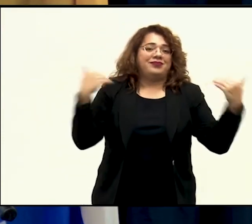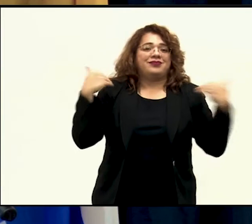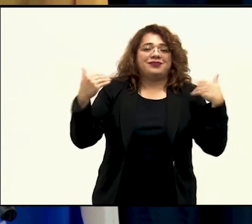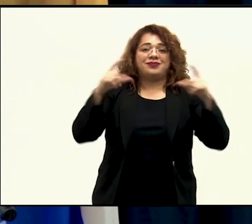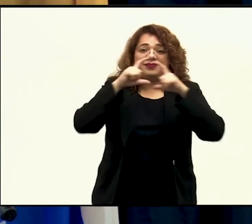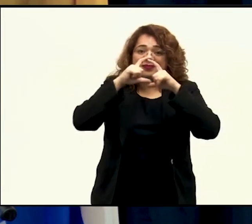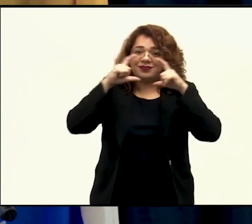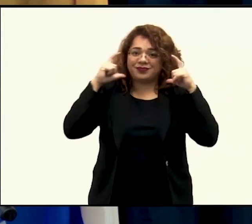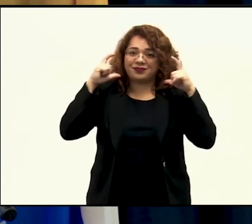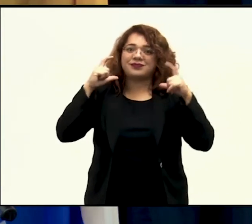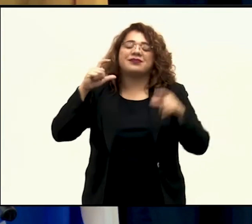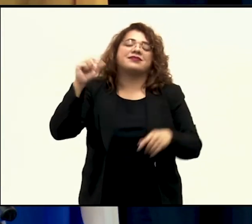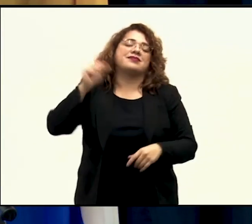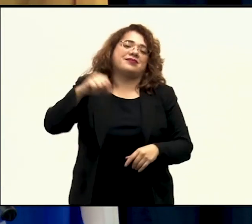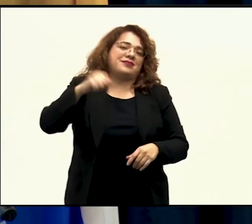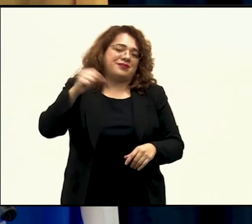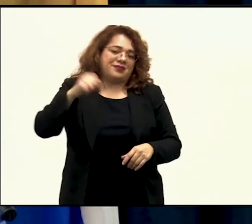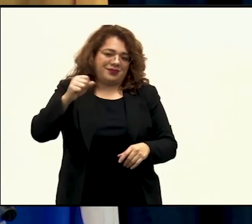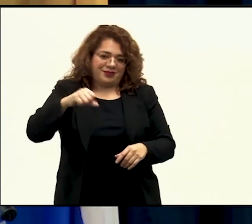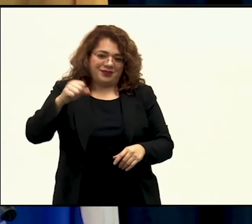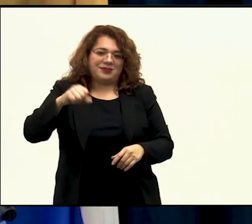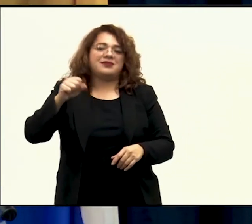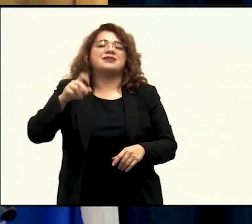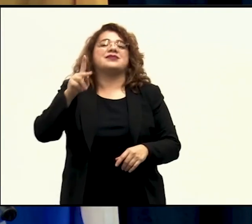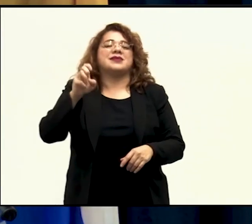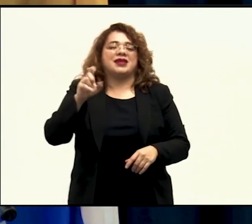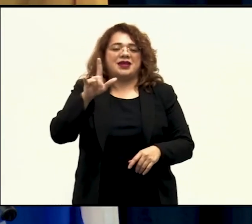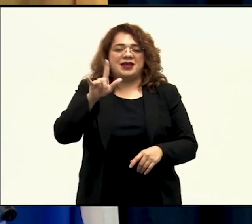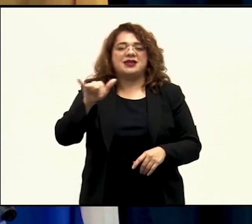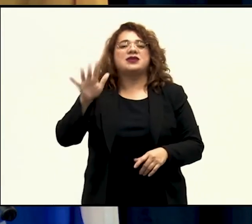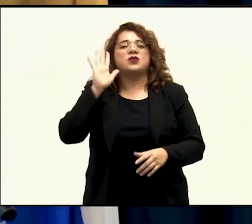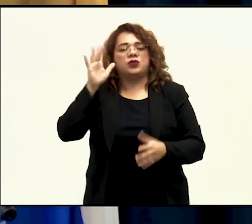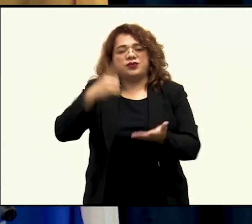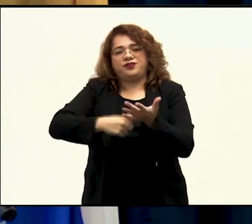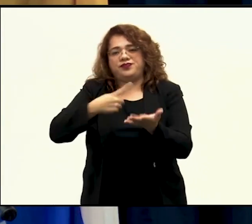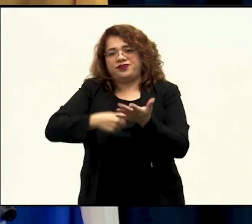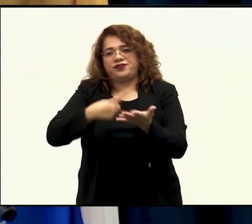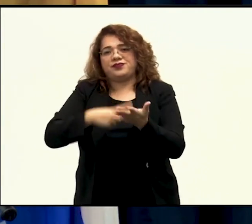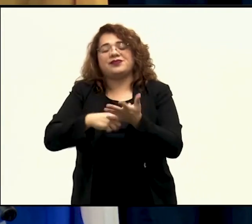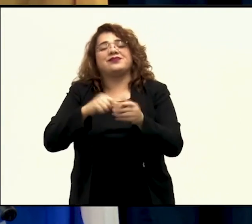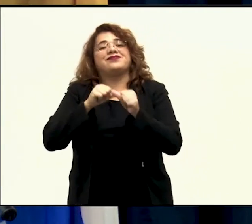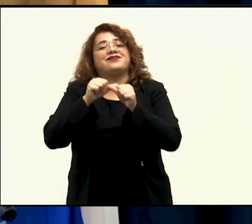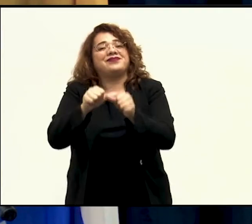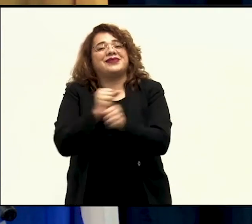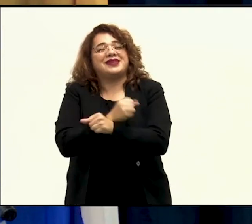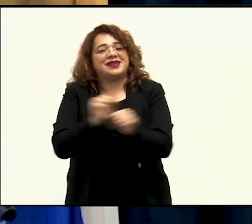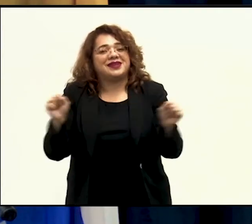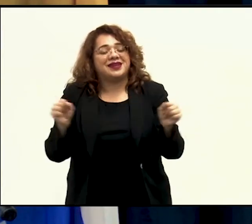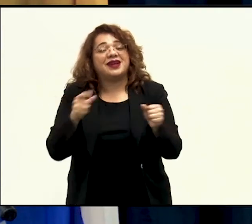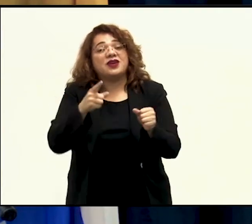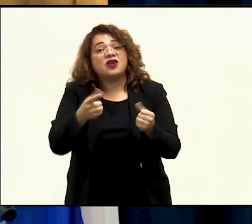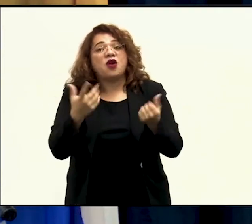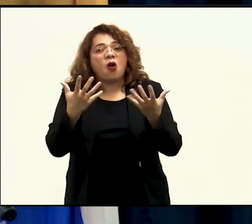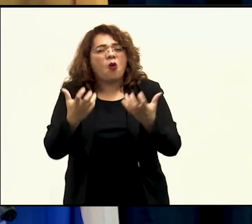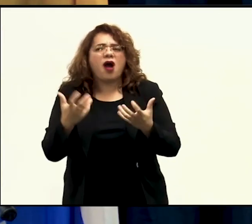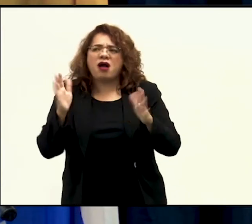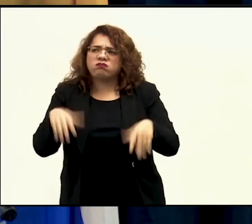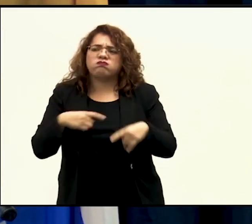I think Kelly is going to talk about that. We just got to continue to stay safe. Don't feel bad if you want to continue to wear your mask out by the way.